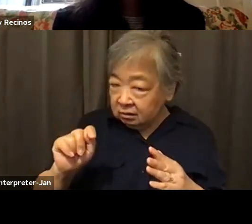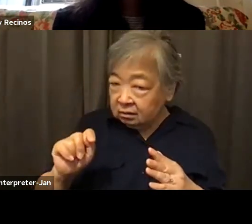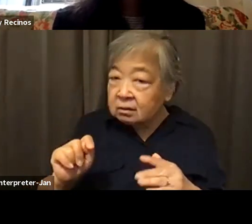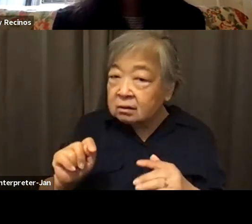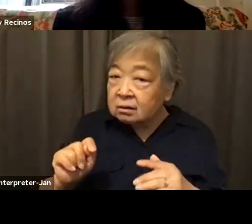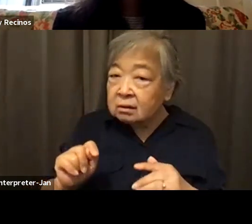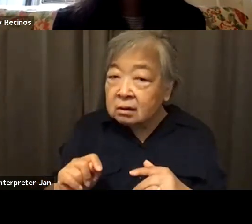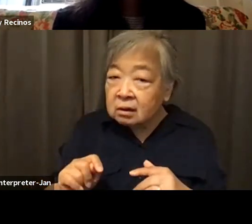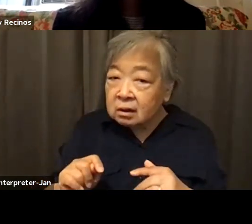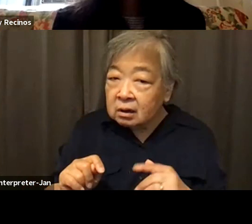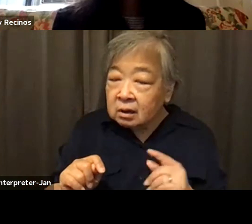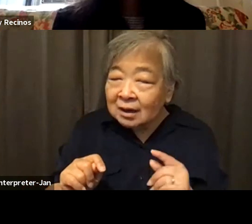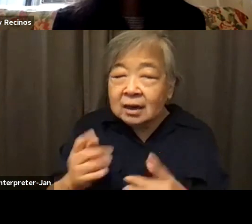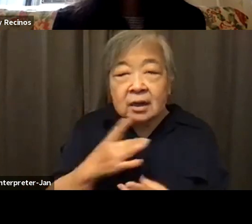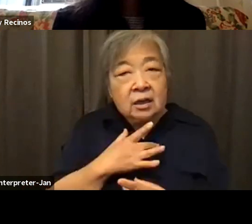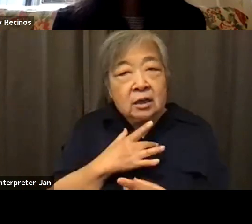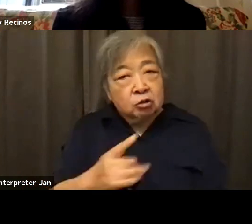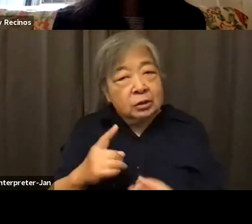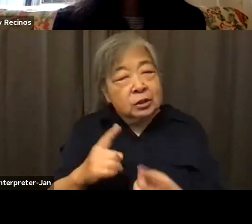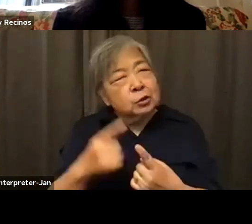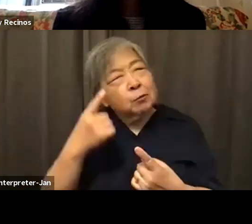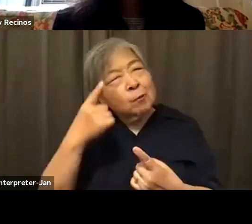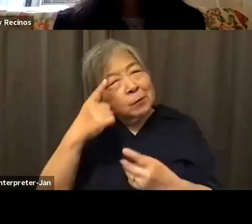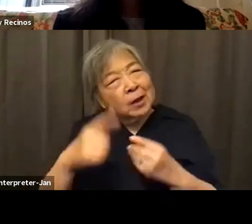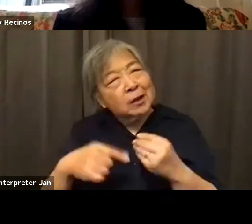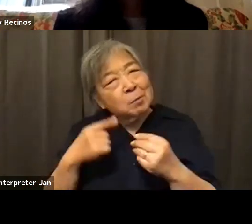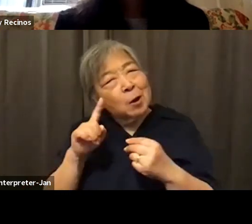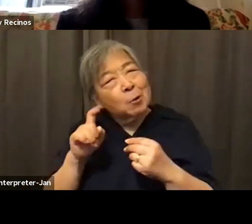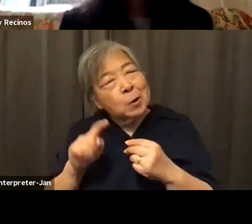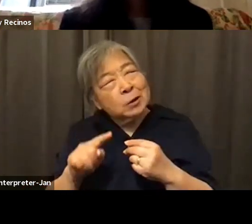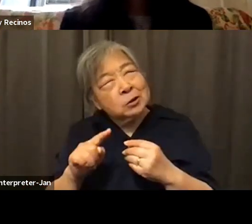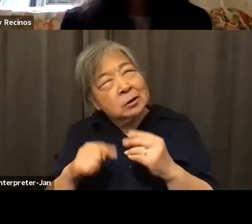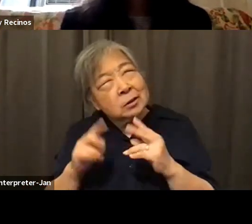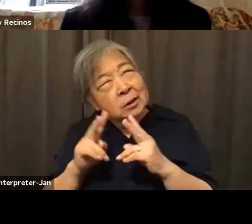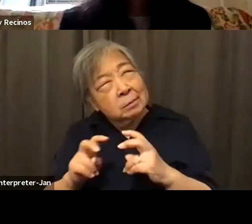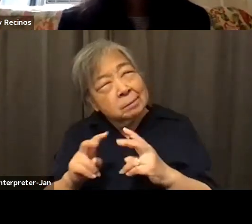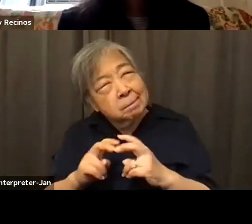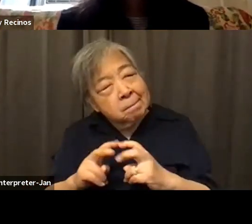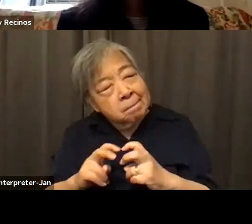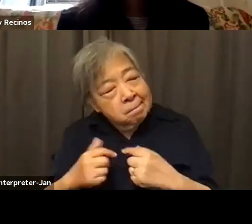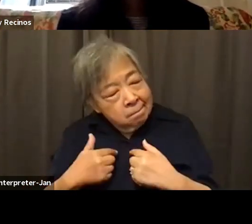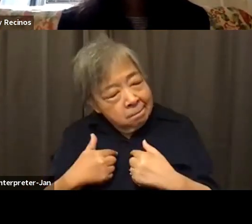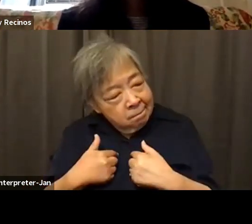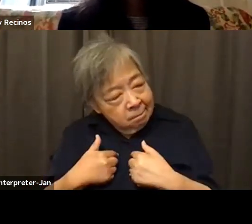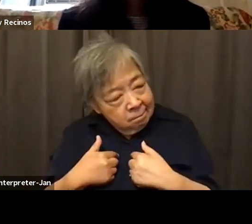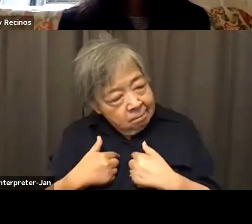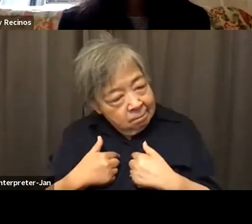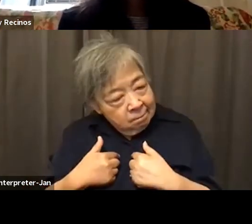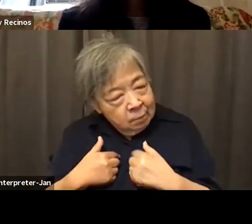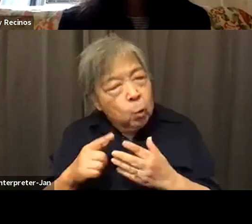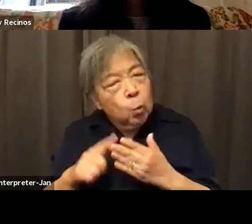It's really interesting to reflect on questions such as what part of your identity are you